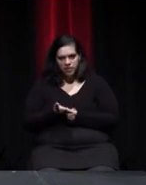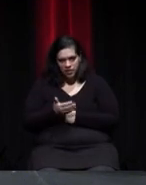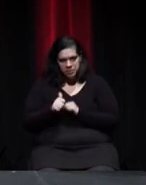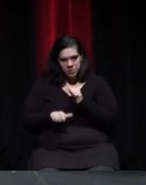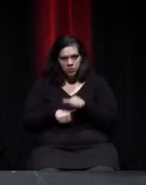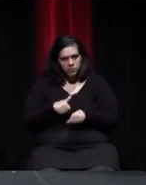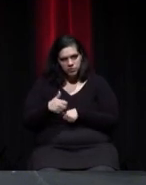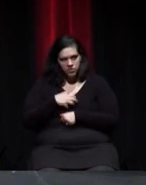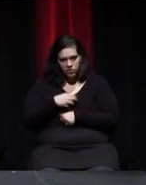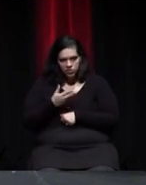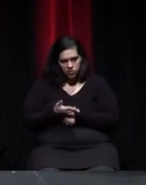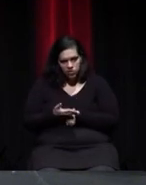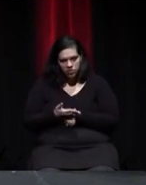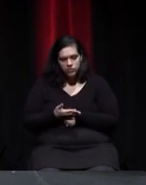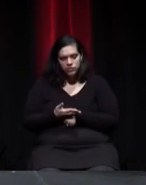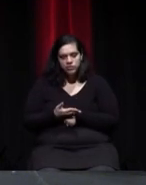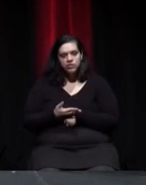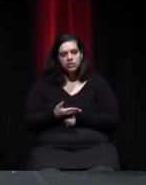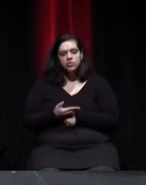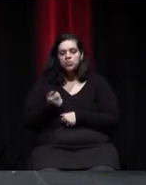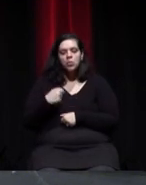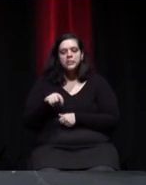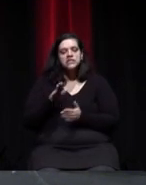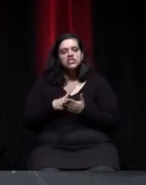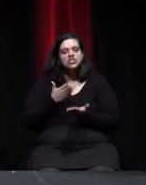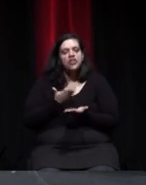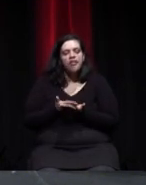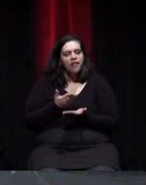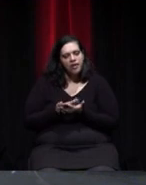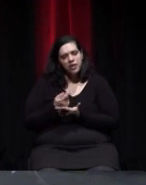It doesn't have to be a school, but it can be, for example,